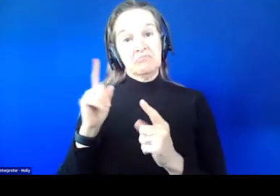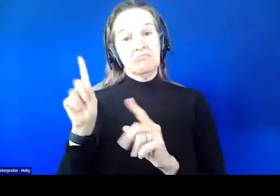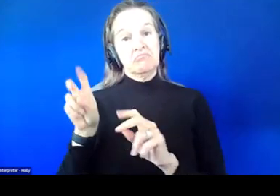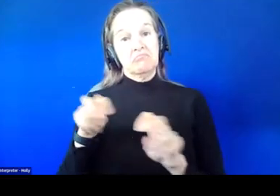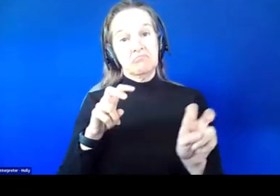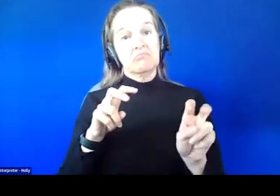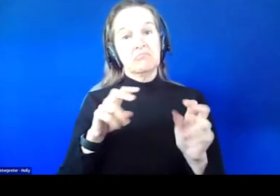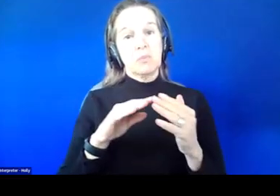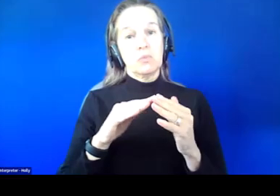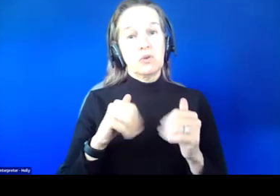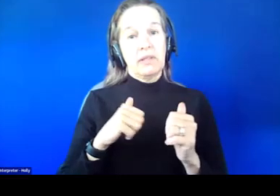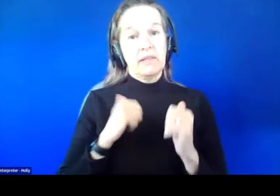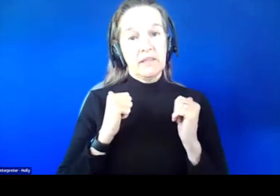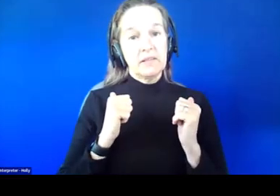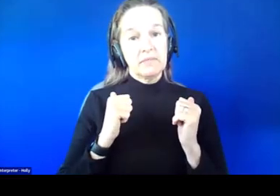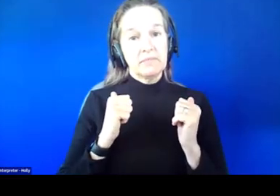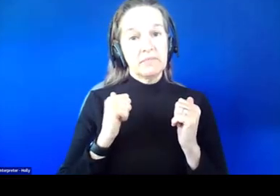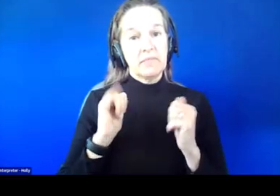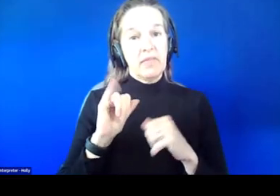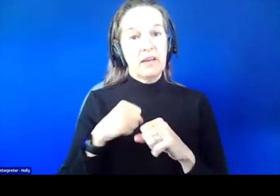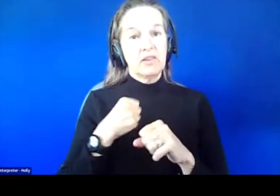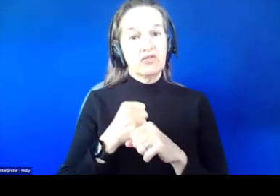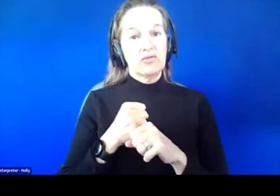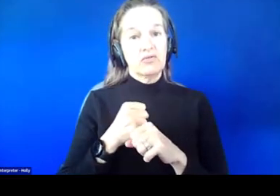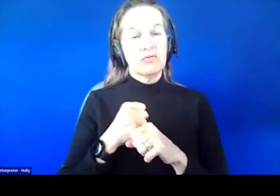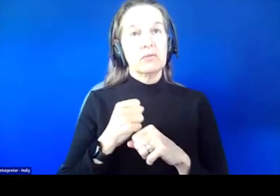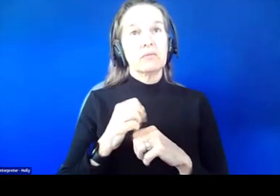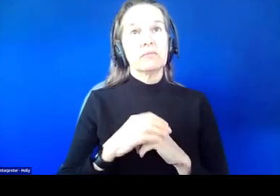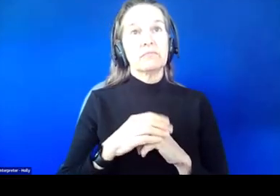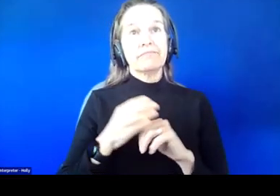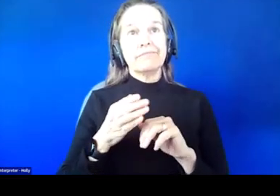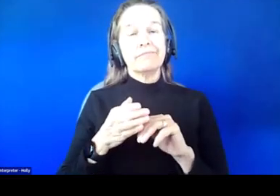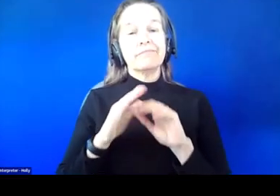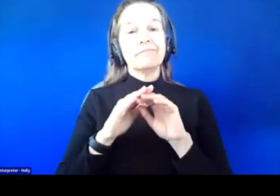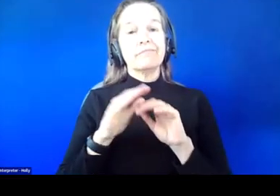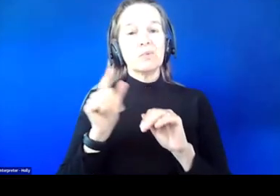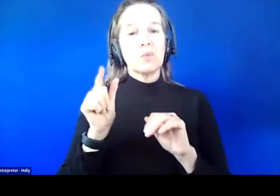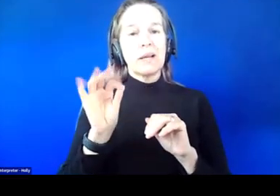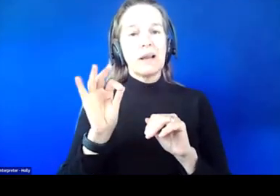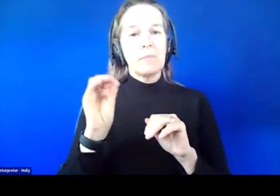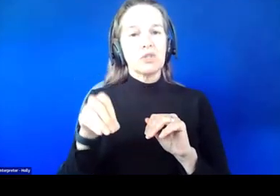in that year. That was an increase of 29% from 2022.